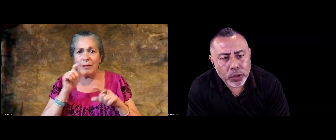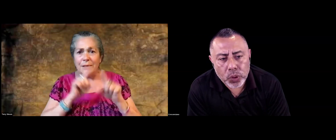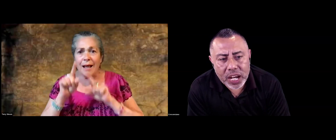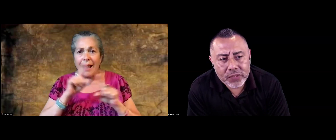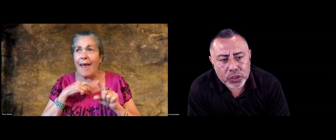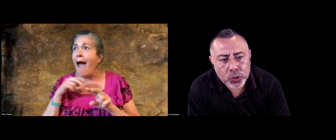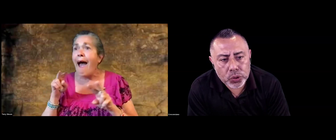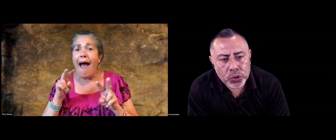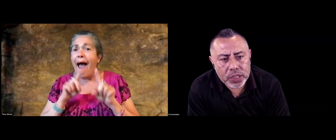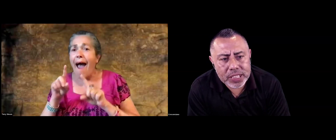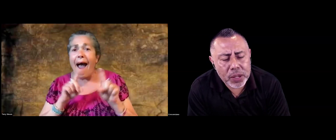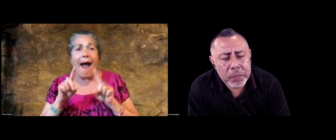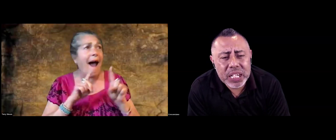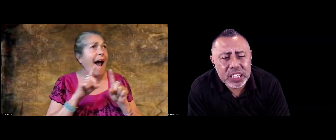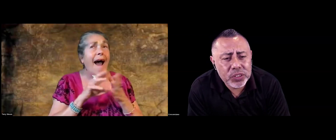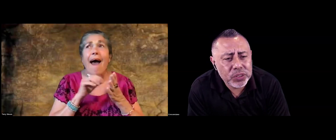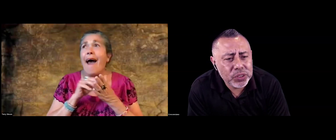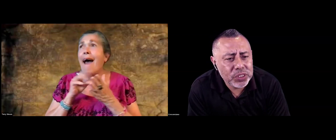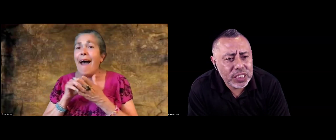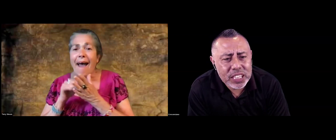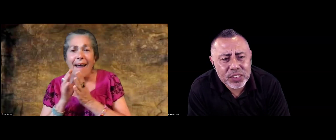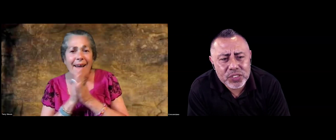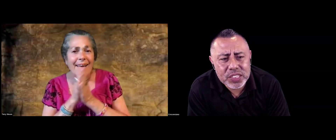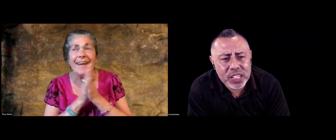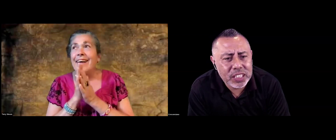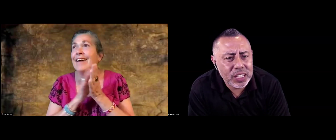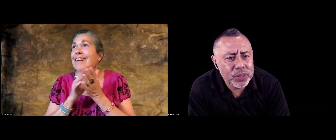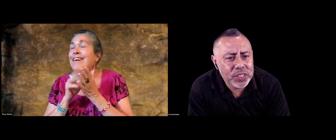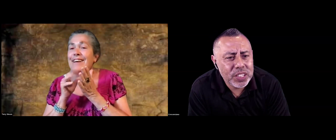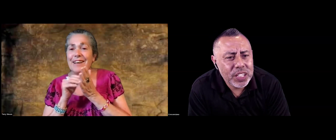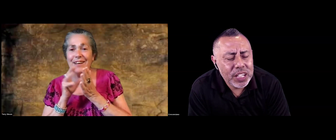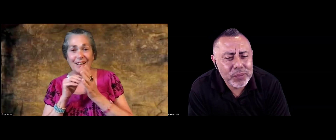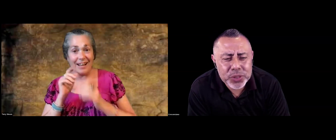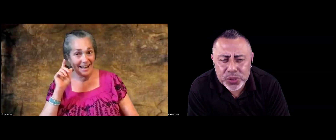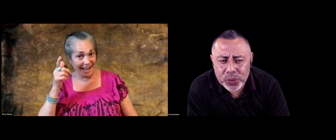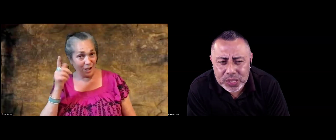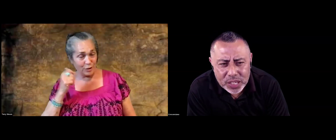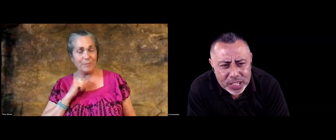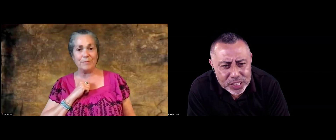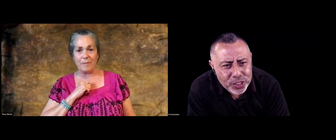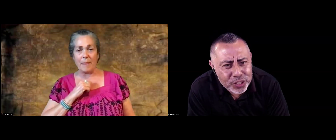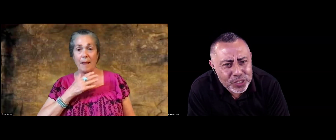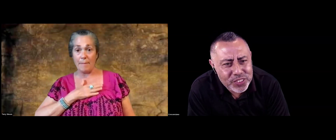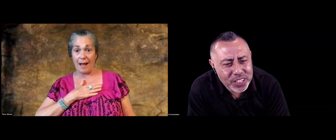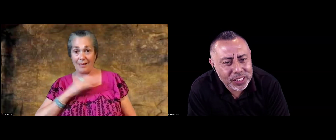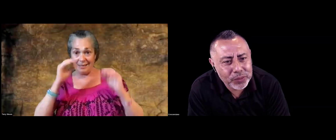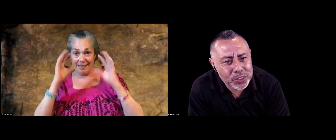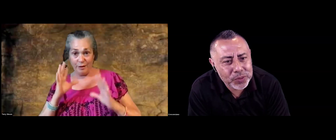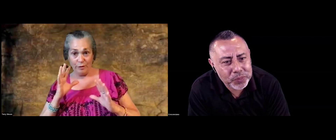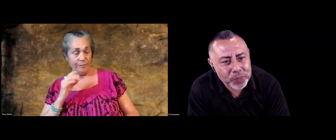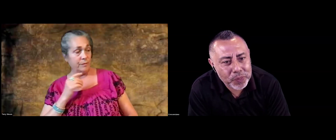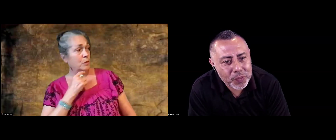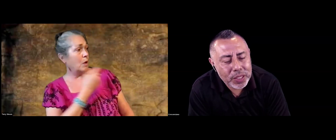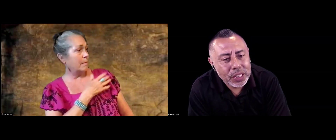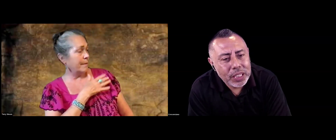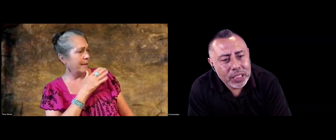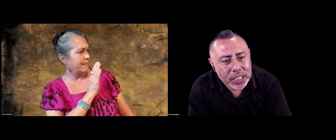I arrived at the school and I saw many girls and kids using sign language. I was so excited to learn sign language.